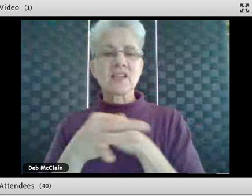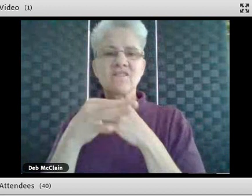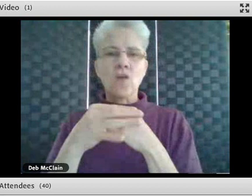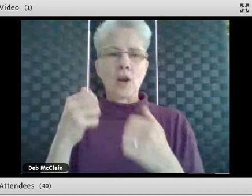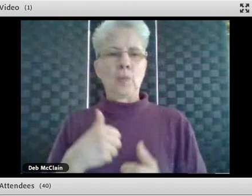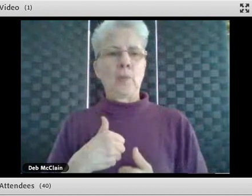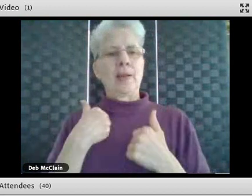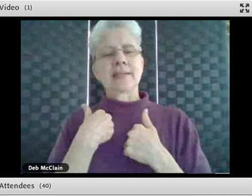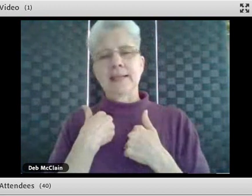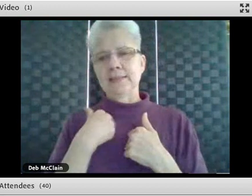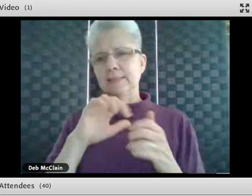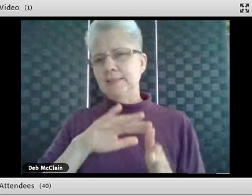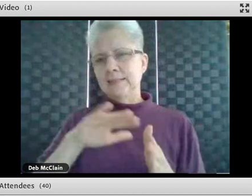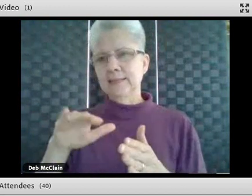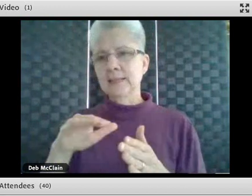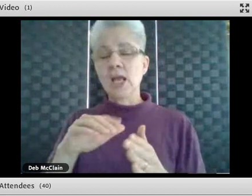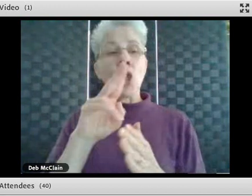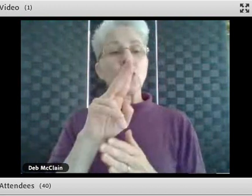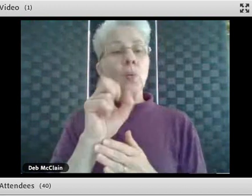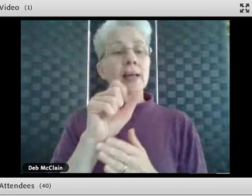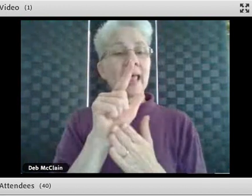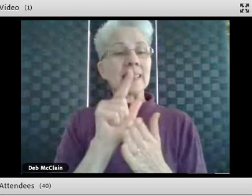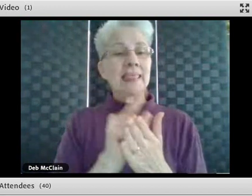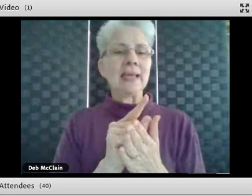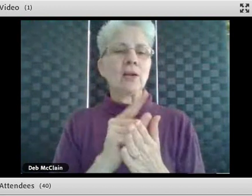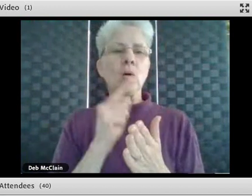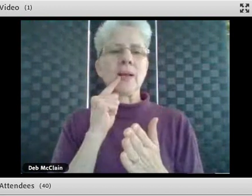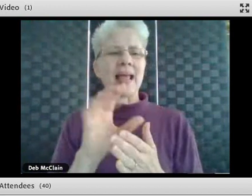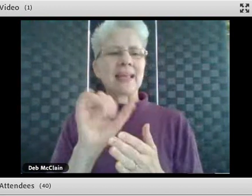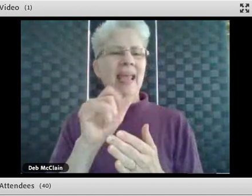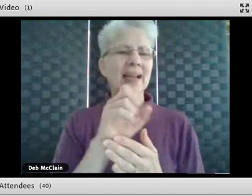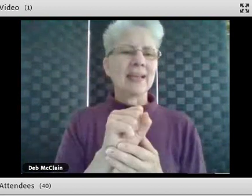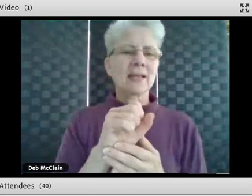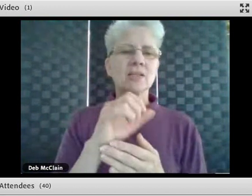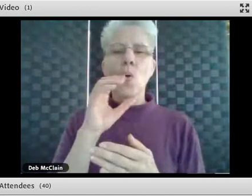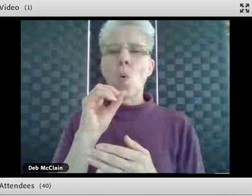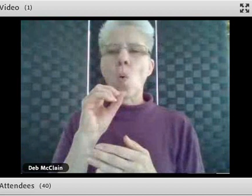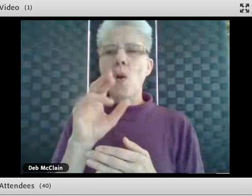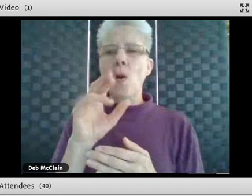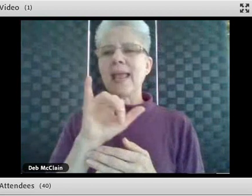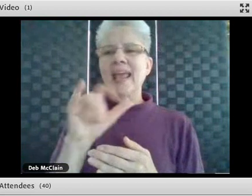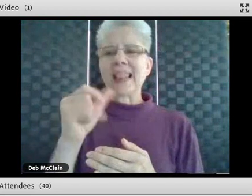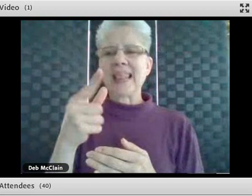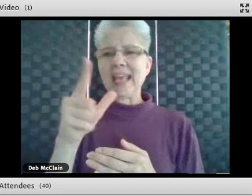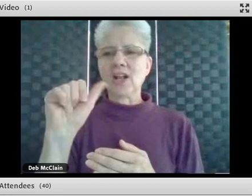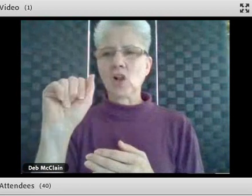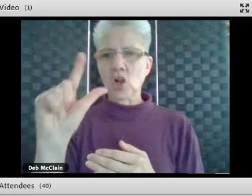In the U.S. legal code, it's like "aliens" or "illegal aliens," another way of saying non-citizens